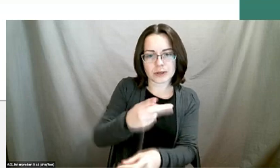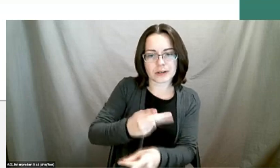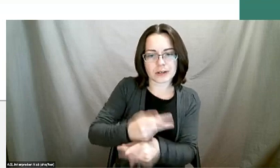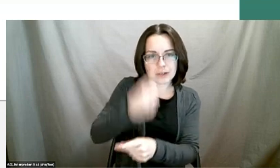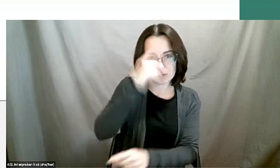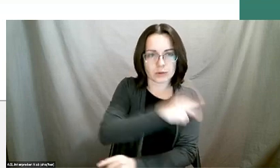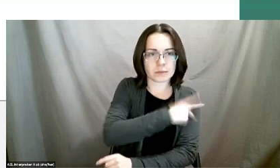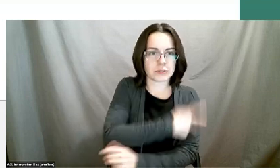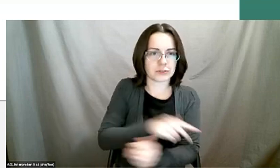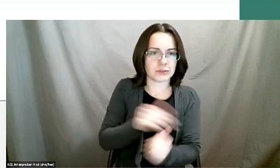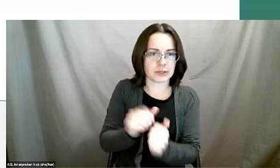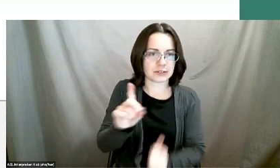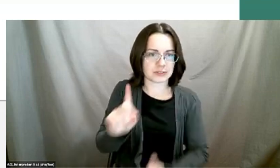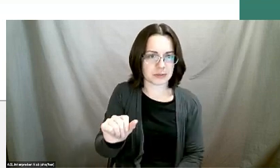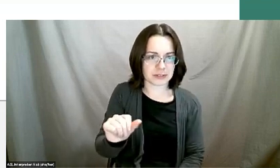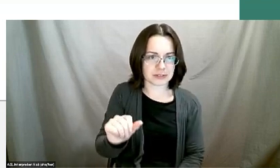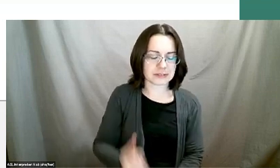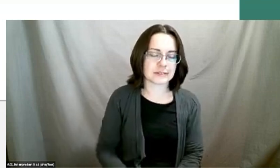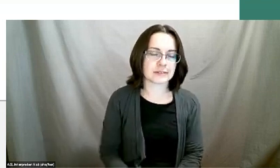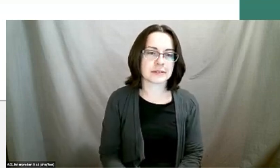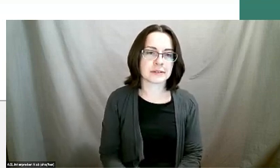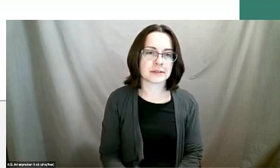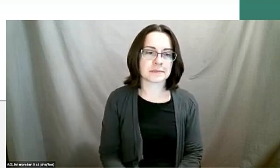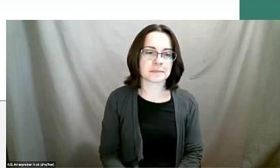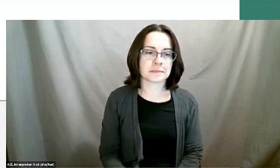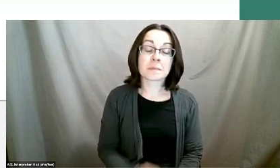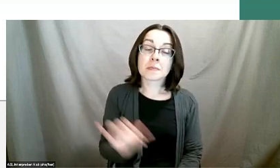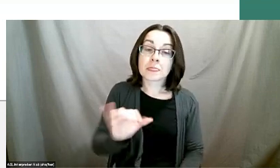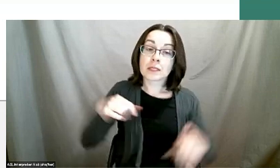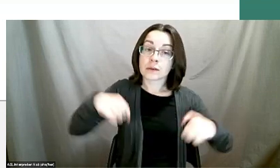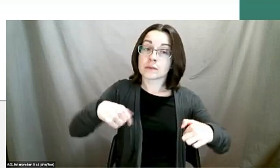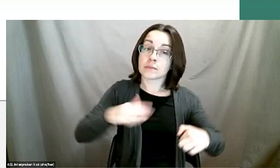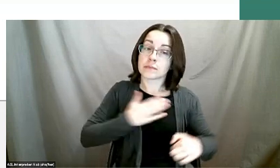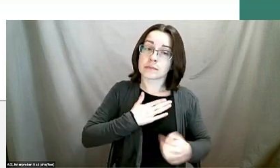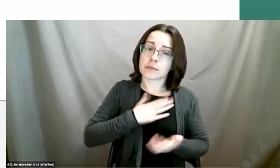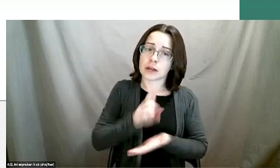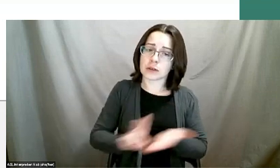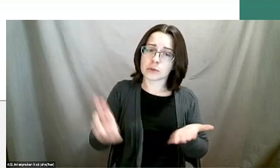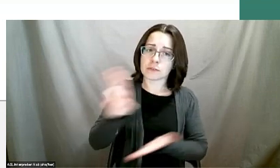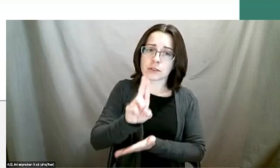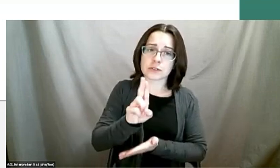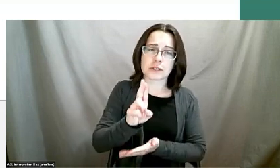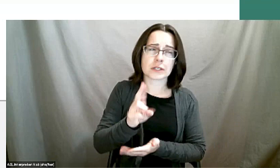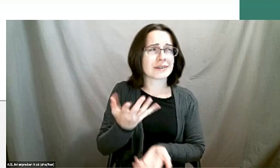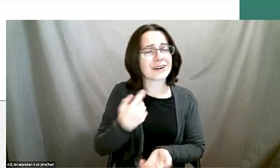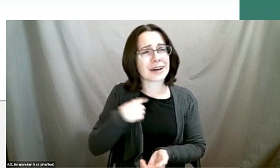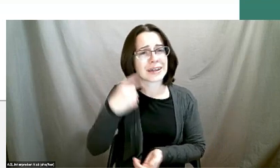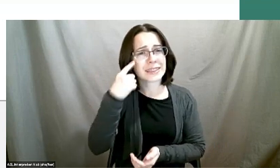In addition, our university and I think really across our country,